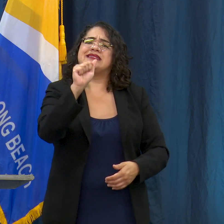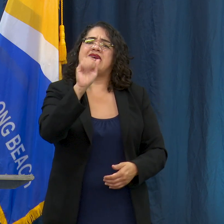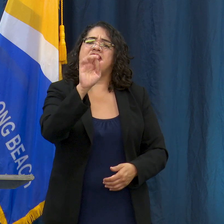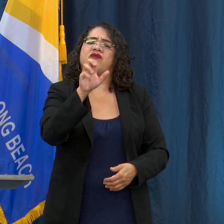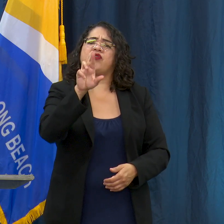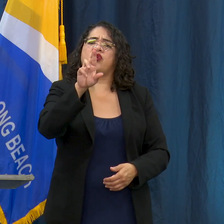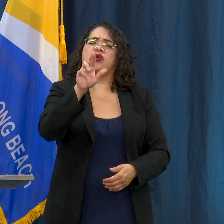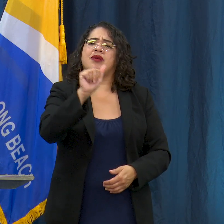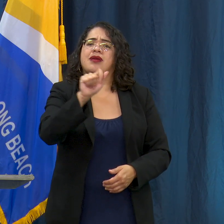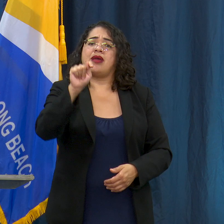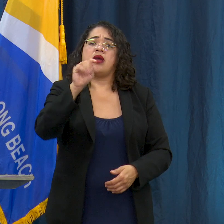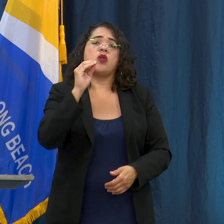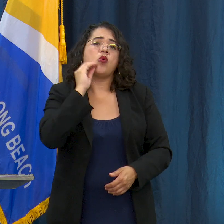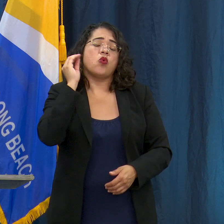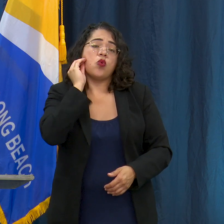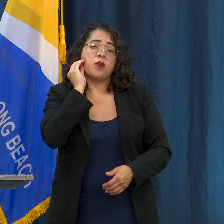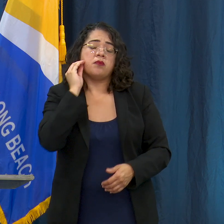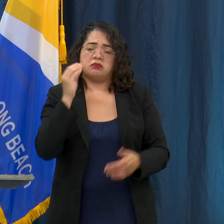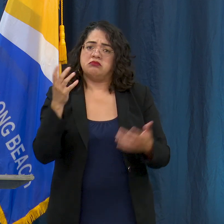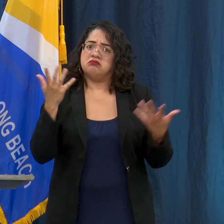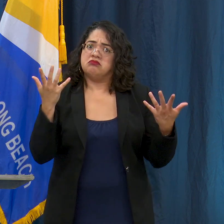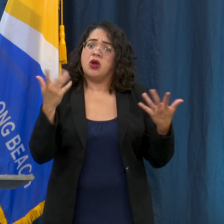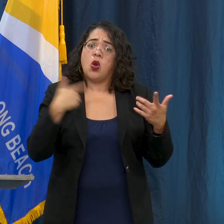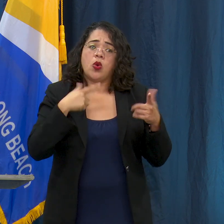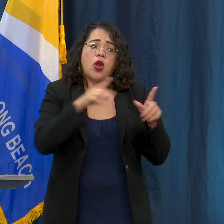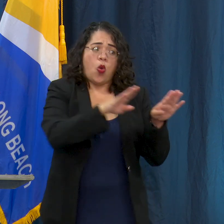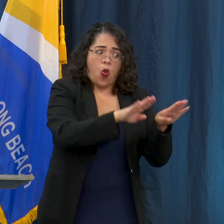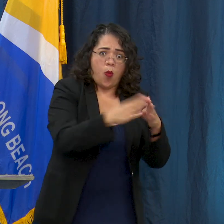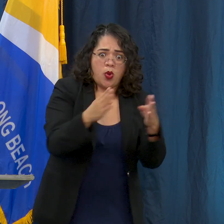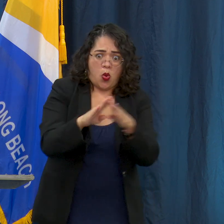gatherings are not allowed under the current order. They're also not allowed